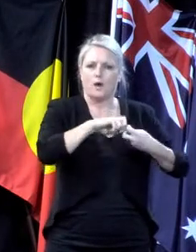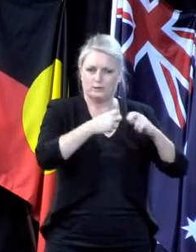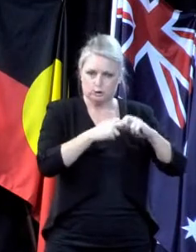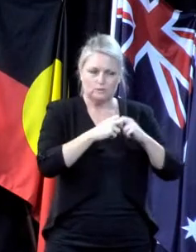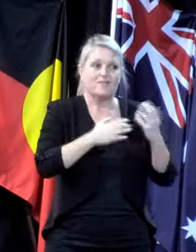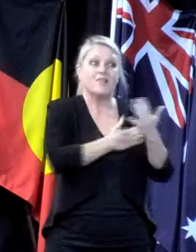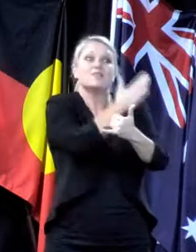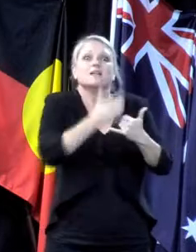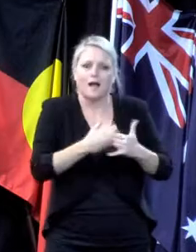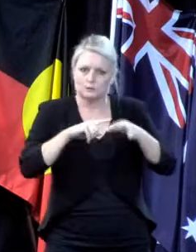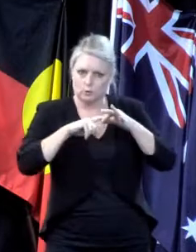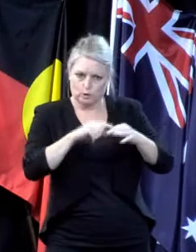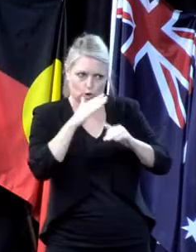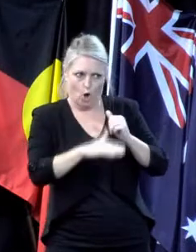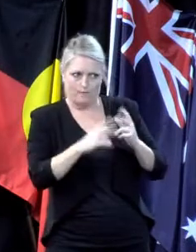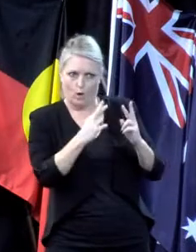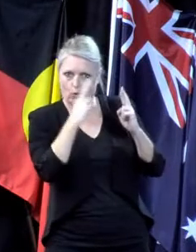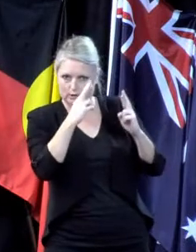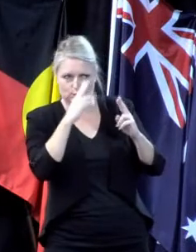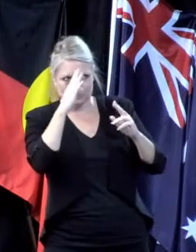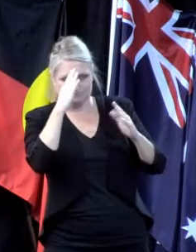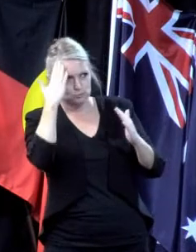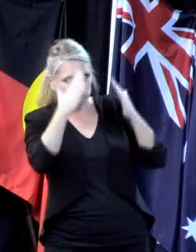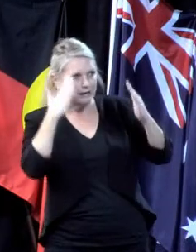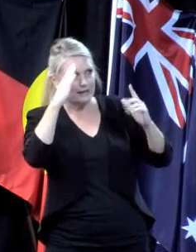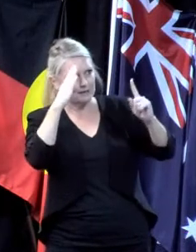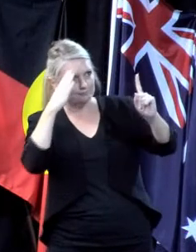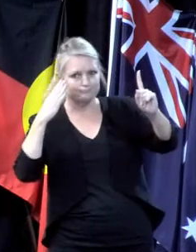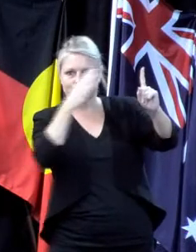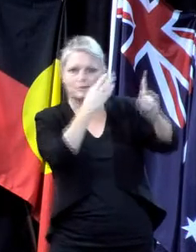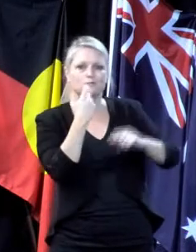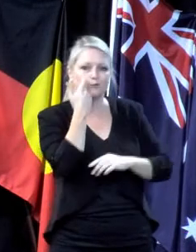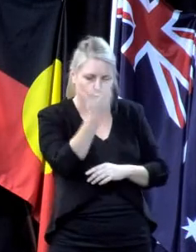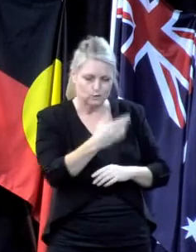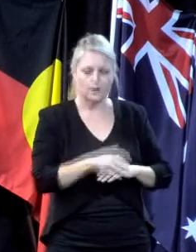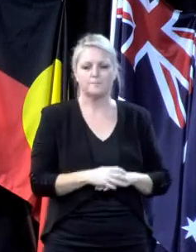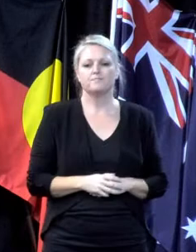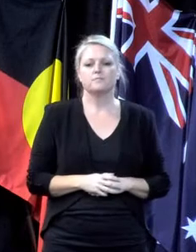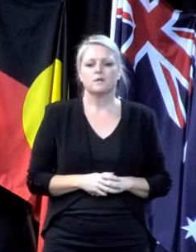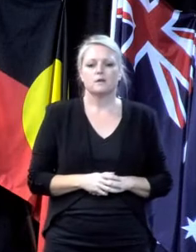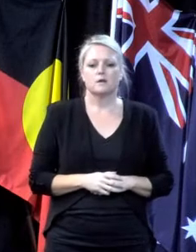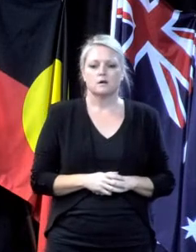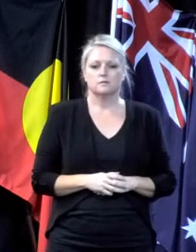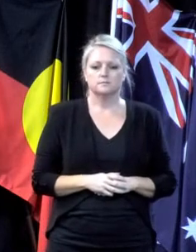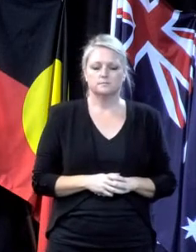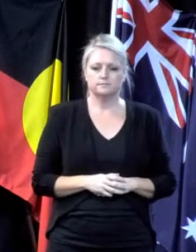and that’s obviously not the things you’ve already covered. And that is, Ms Morris...